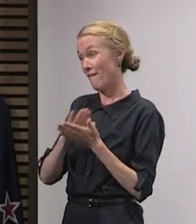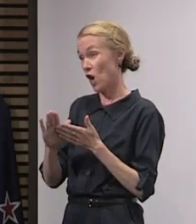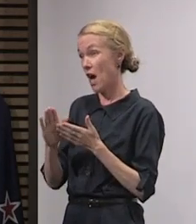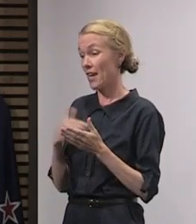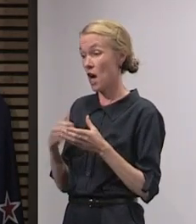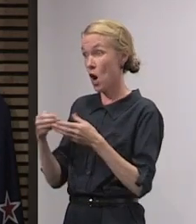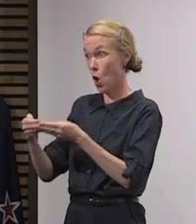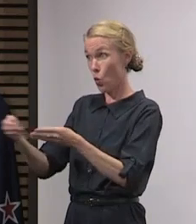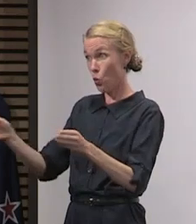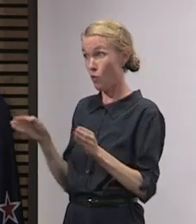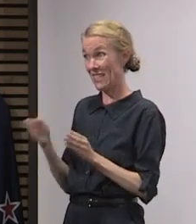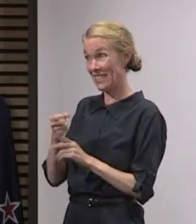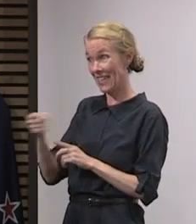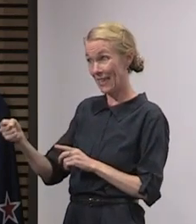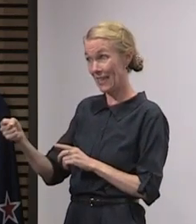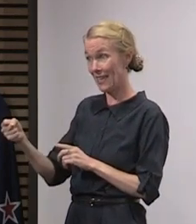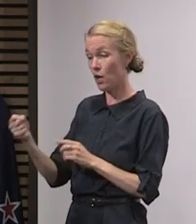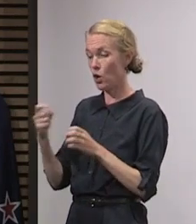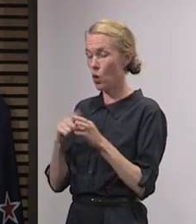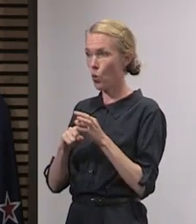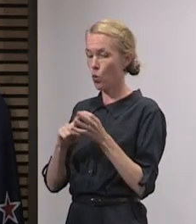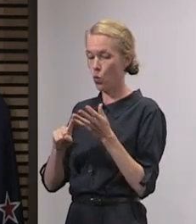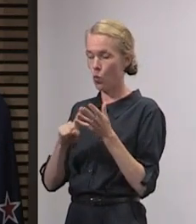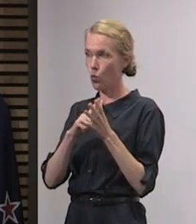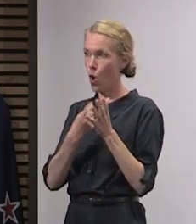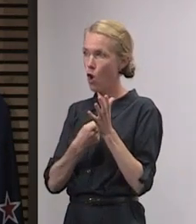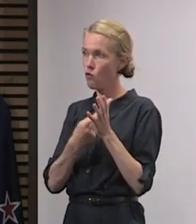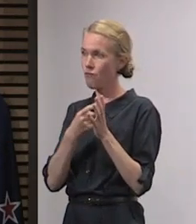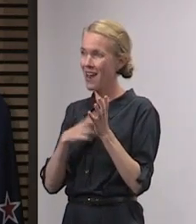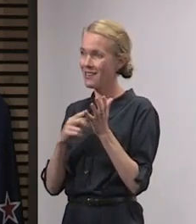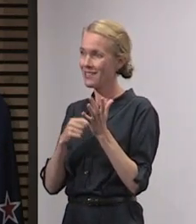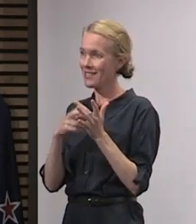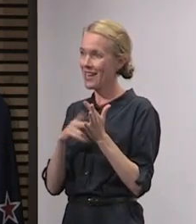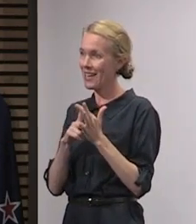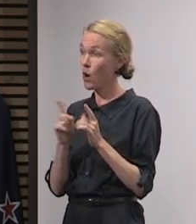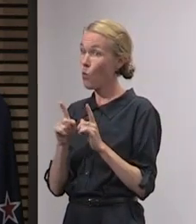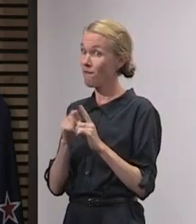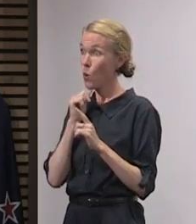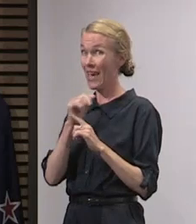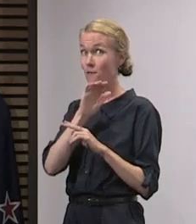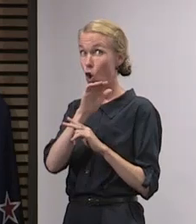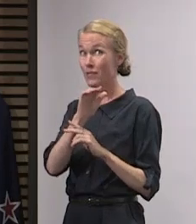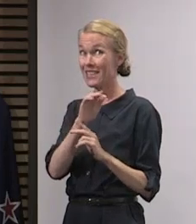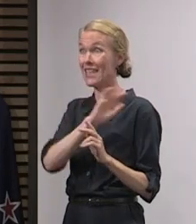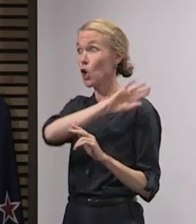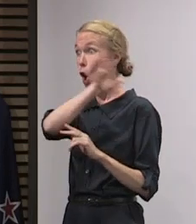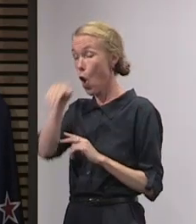terms "self-isolation", "quarantine" and the "bubble" here is how we are using them.